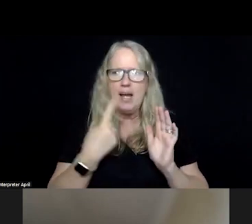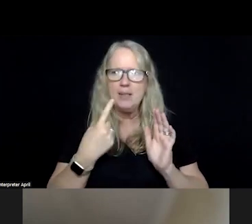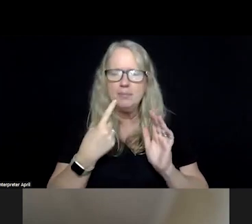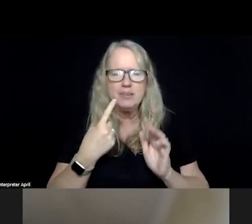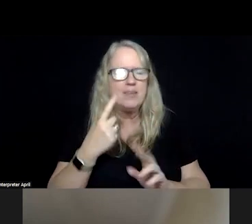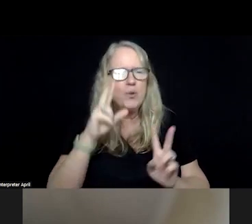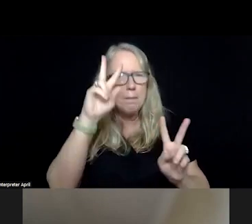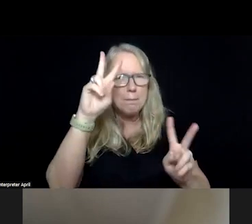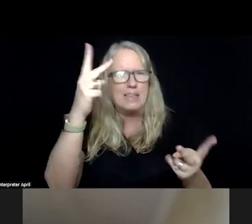SOMETIMES WITH COMMUNITIES.